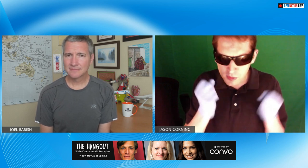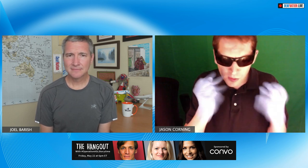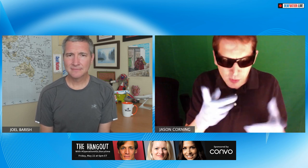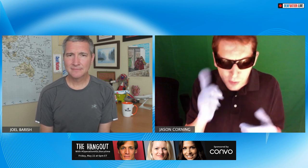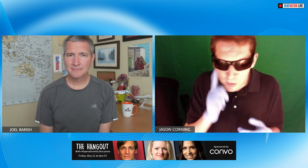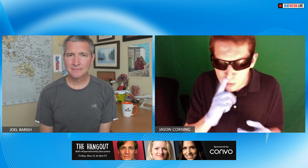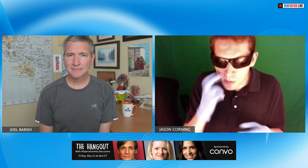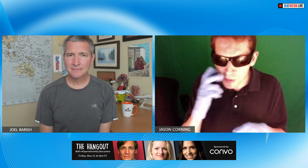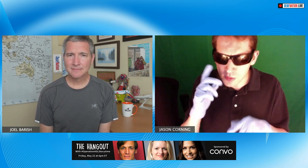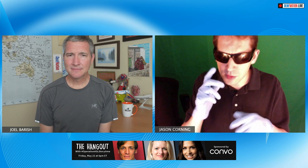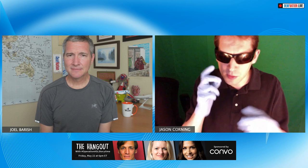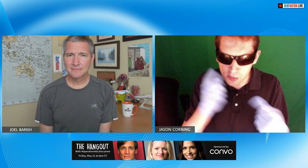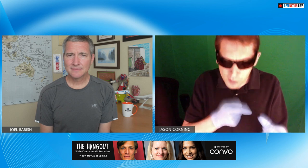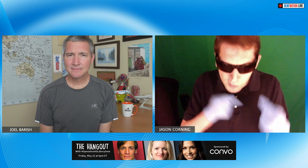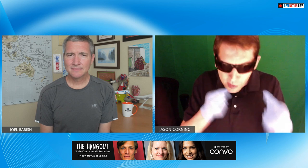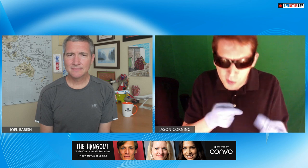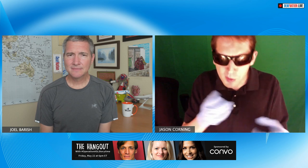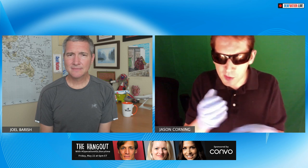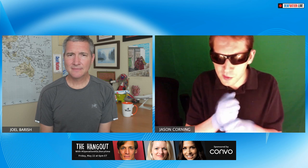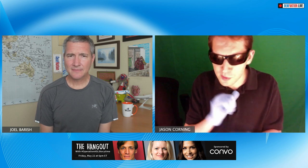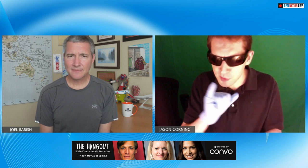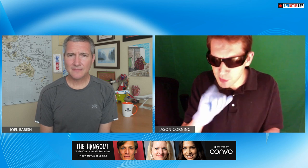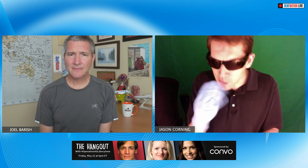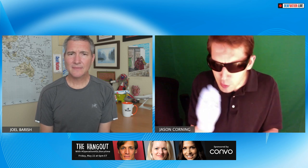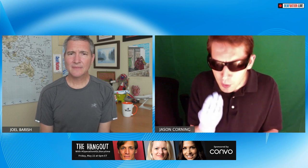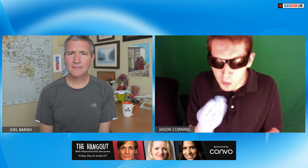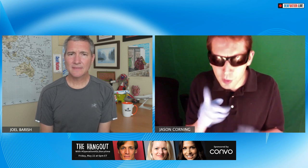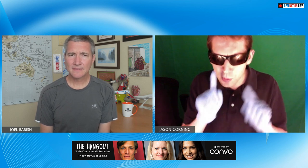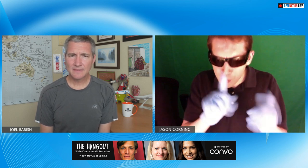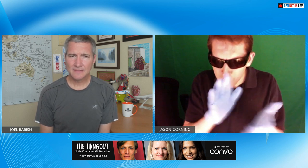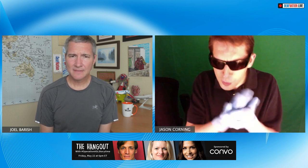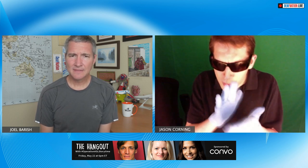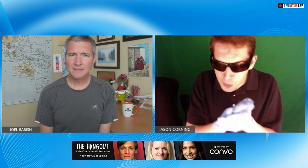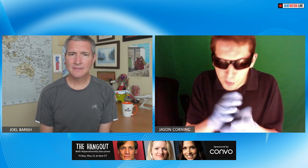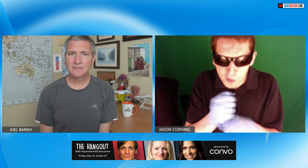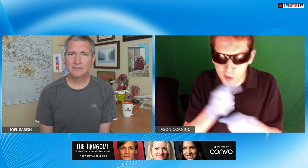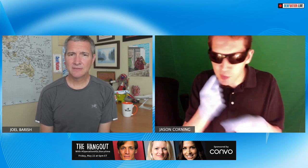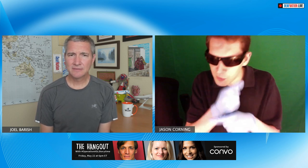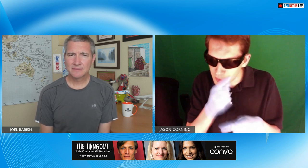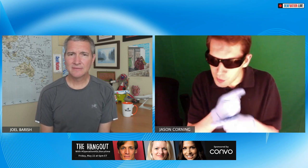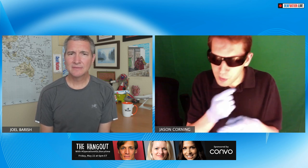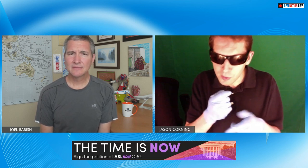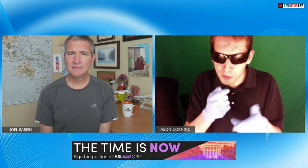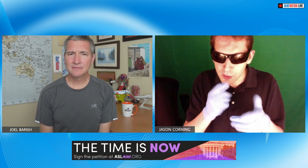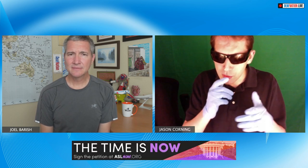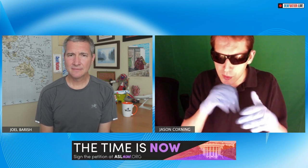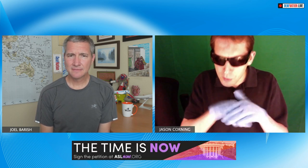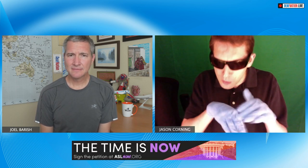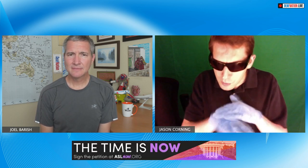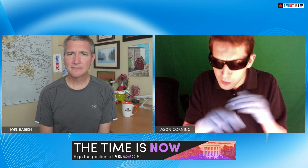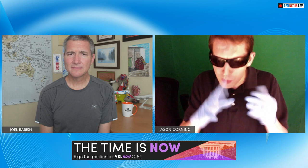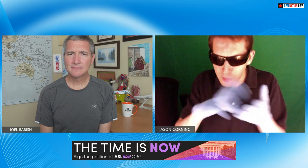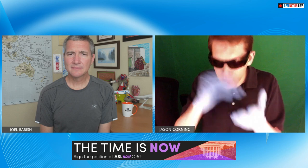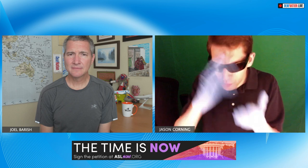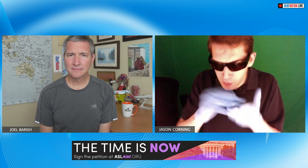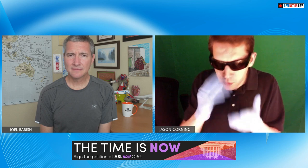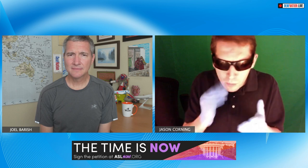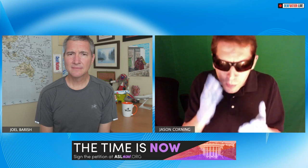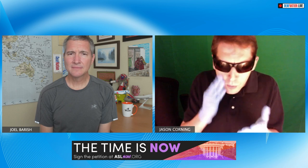I see many deafblind struggling to get a job, go to school because of not receiving appropriate access to the learning experience